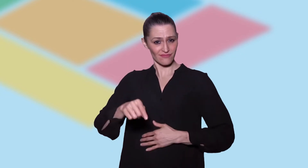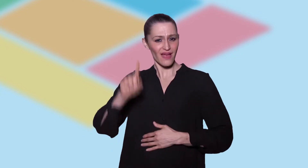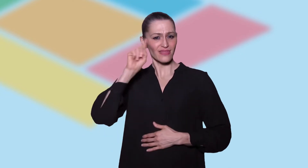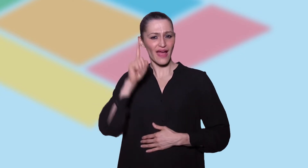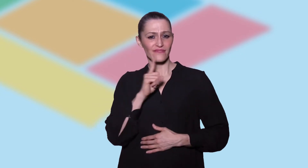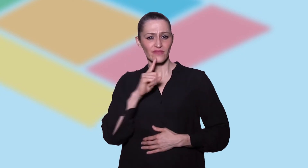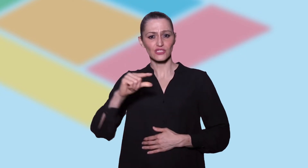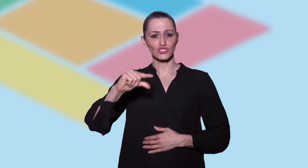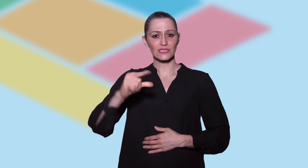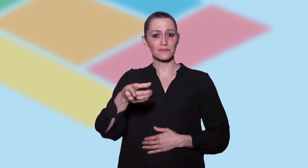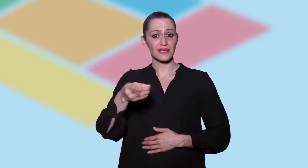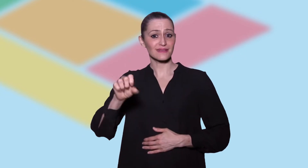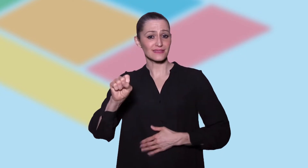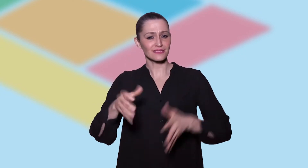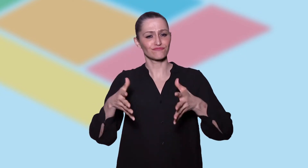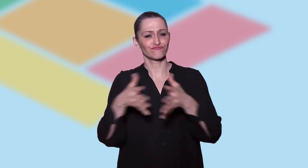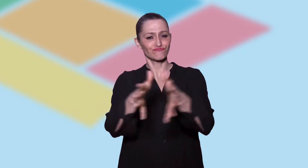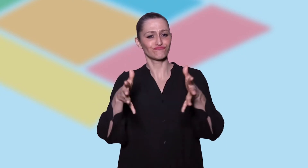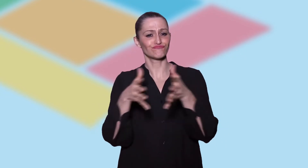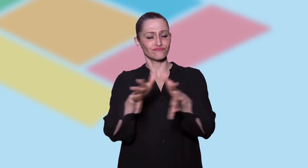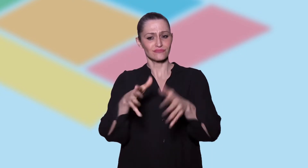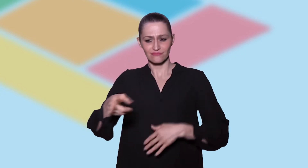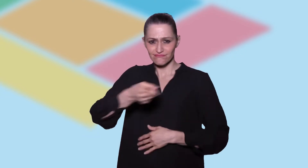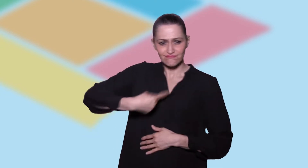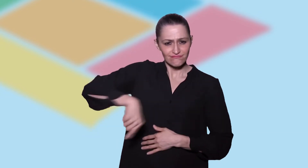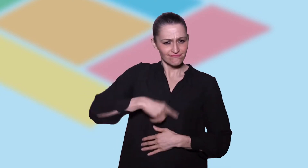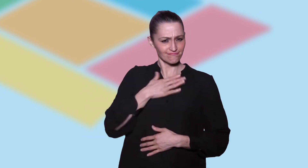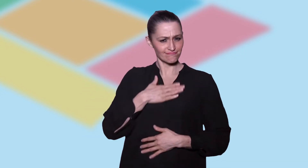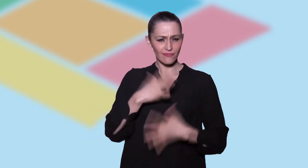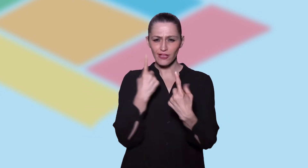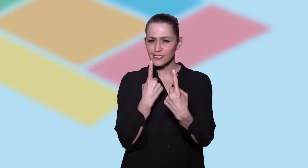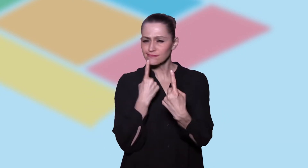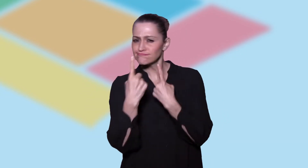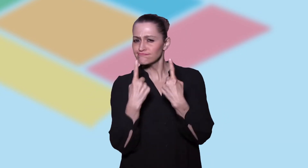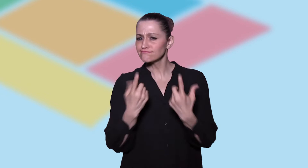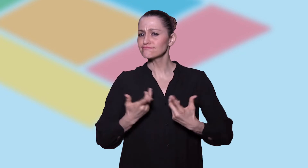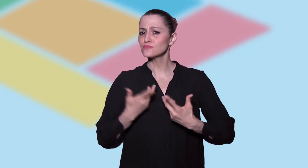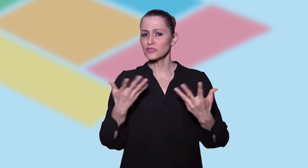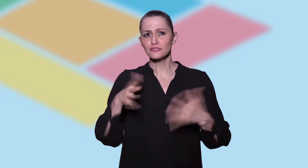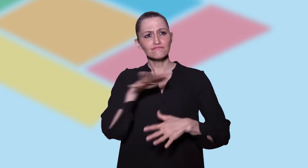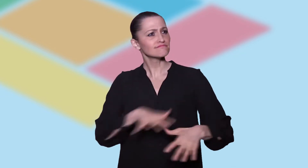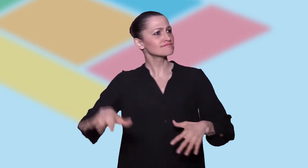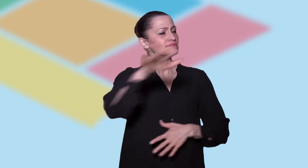In this DeafGPS report, we discuss